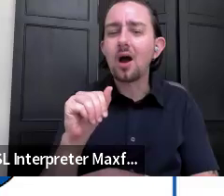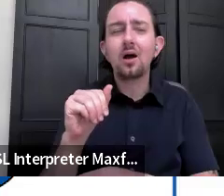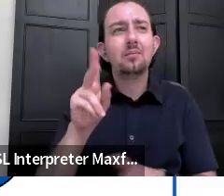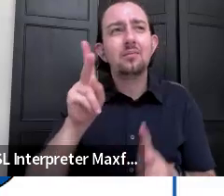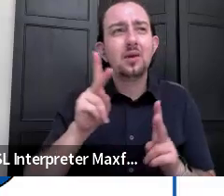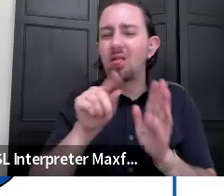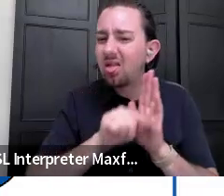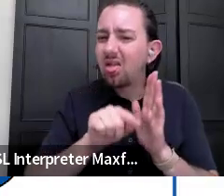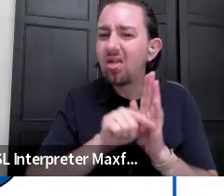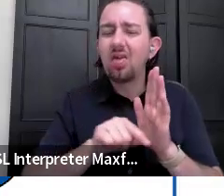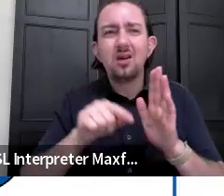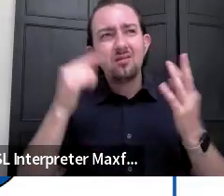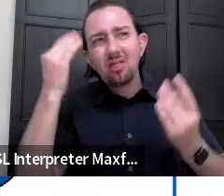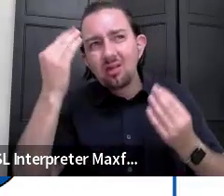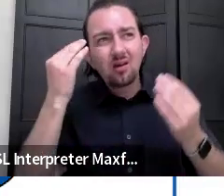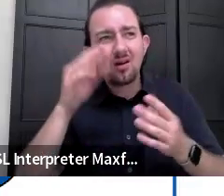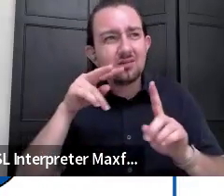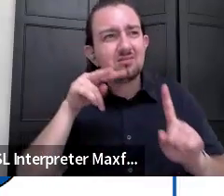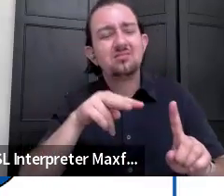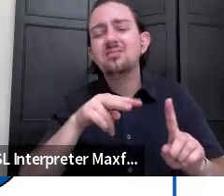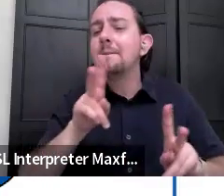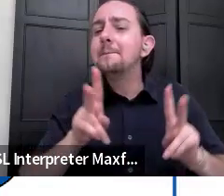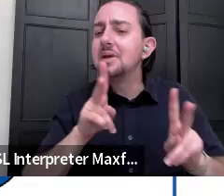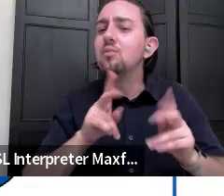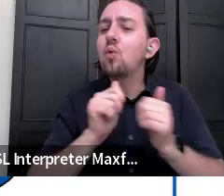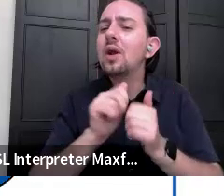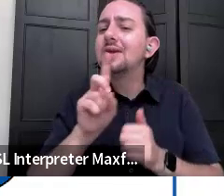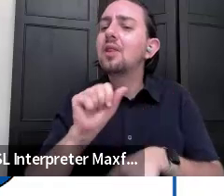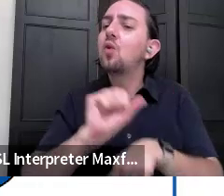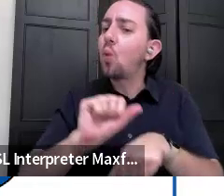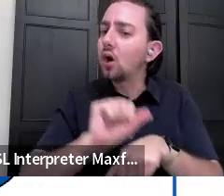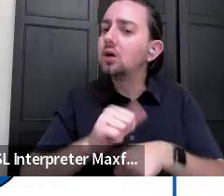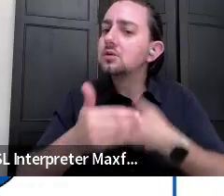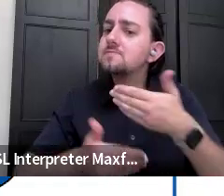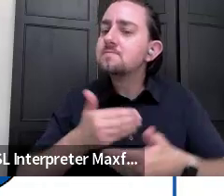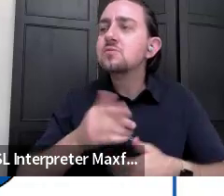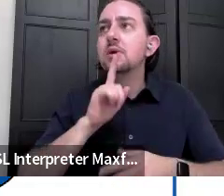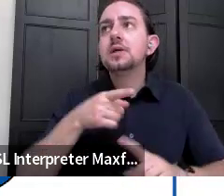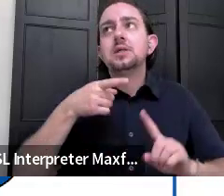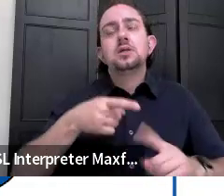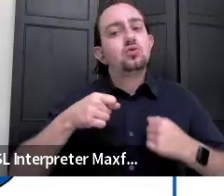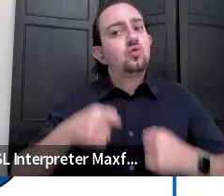And frankly I think that's mostly why more people with disabilities are not employed.